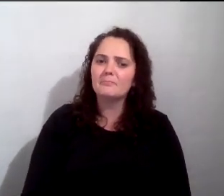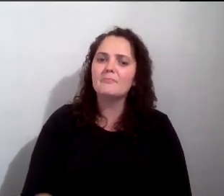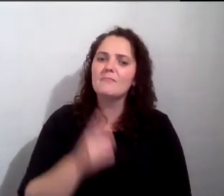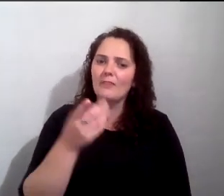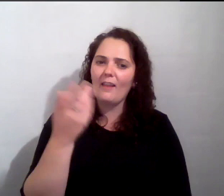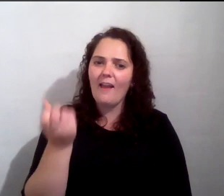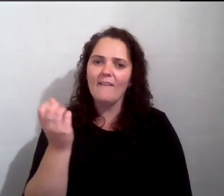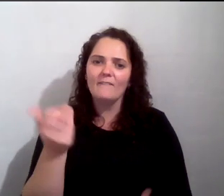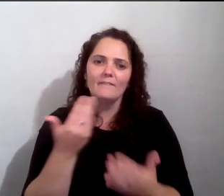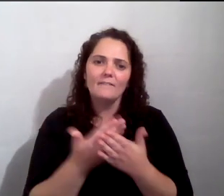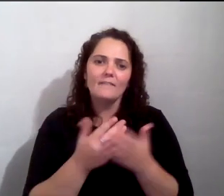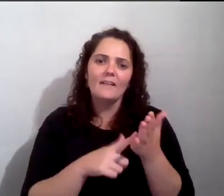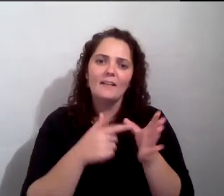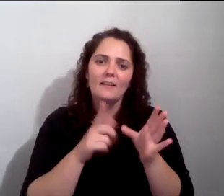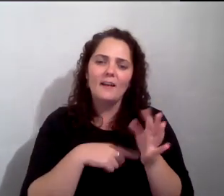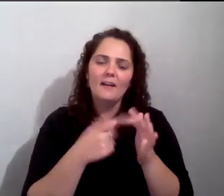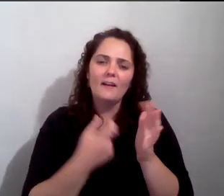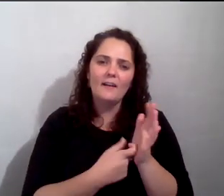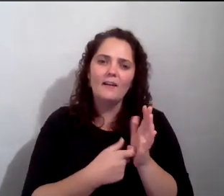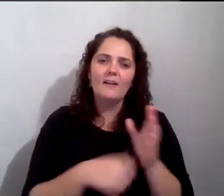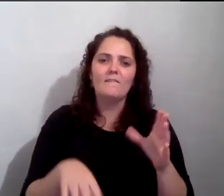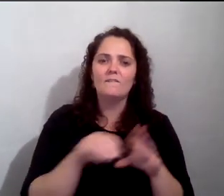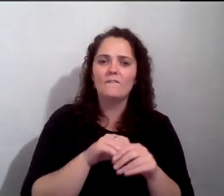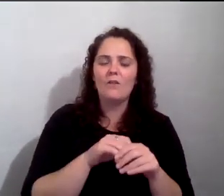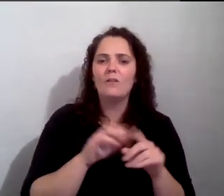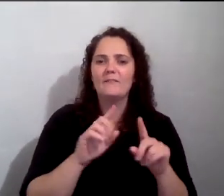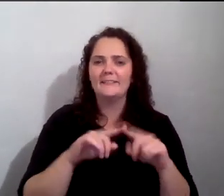And you've layered all sorts of images and elements, you've